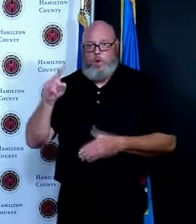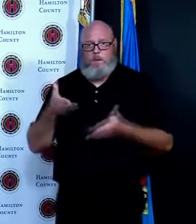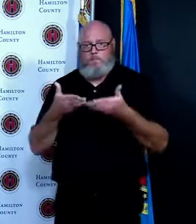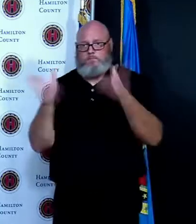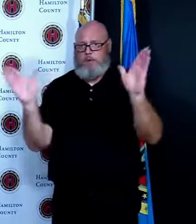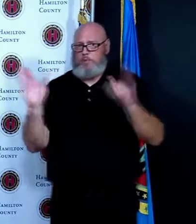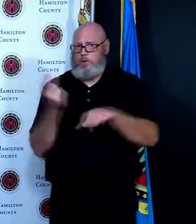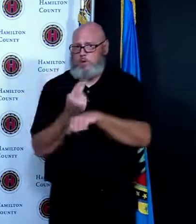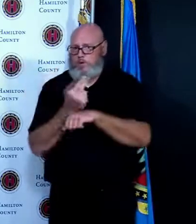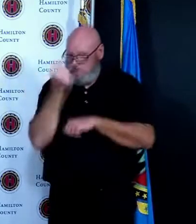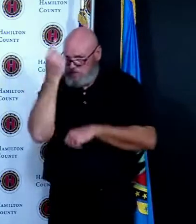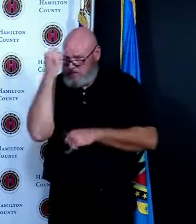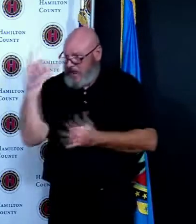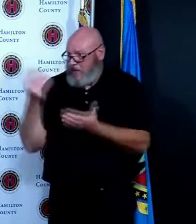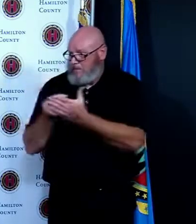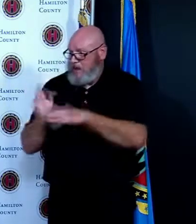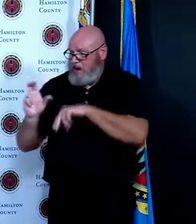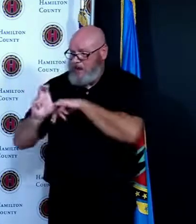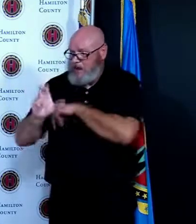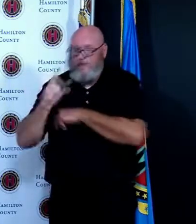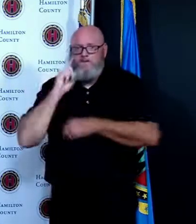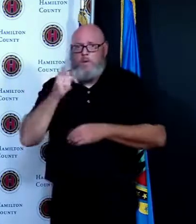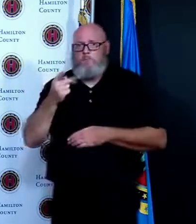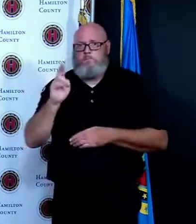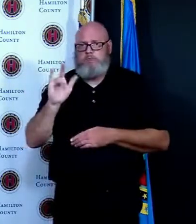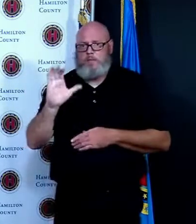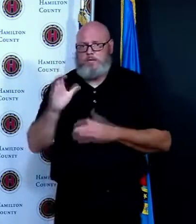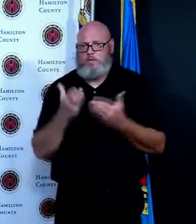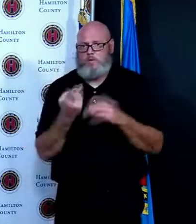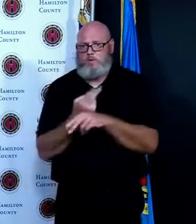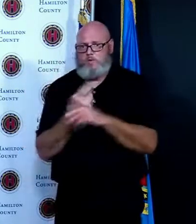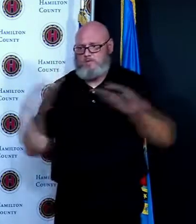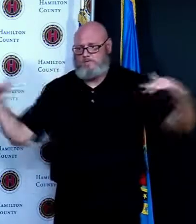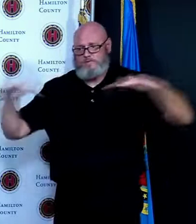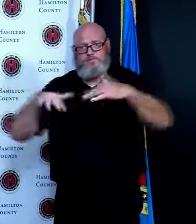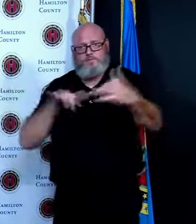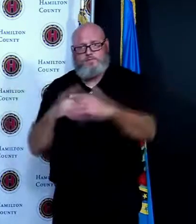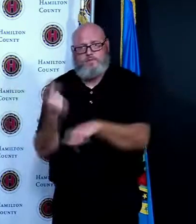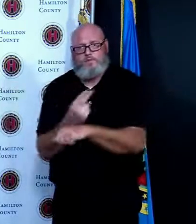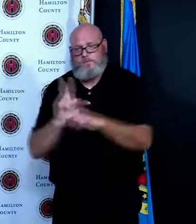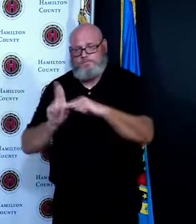program I want to just briefly talk about that is it's coming very soon we're in the final stages